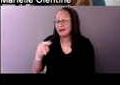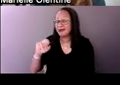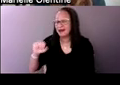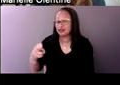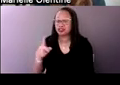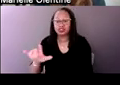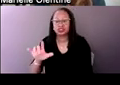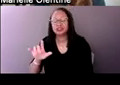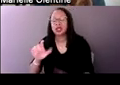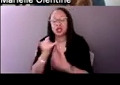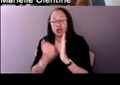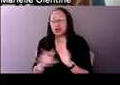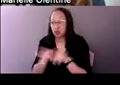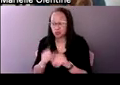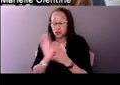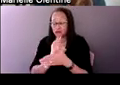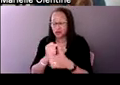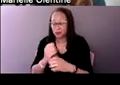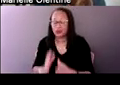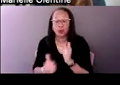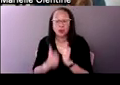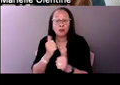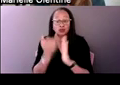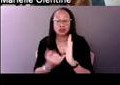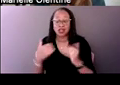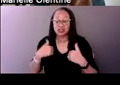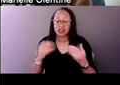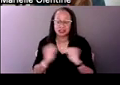best advice about which film festivals were worth applying to and going to.